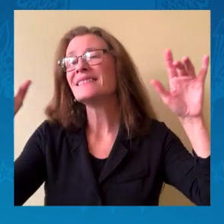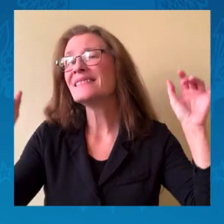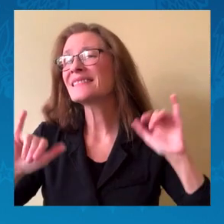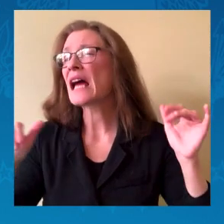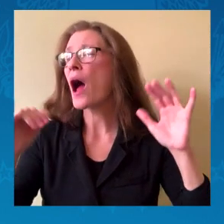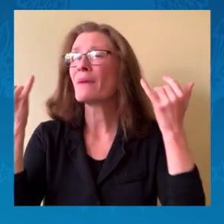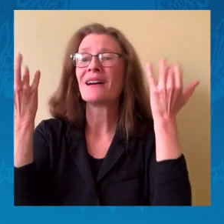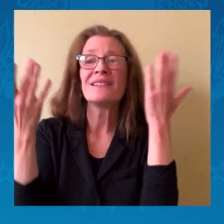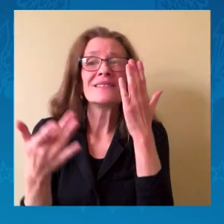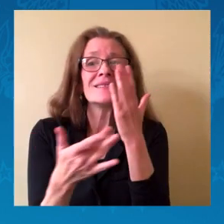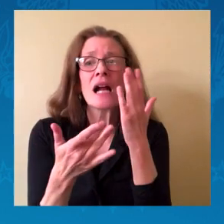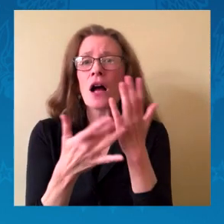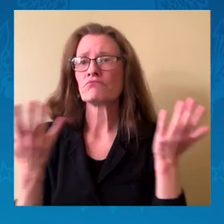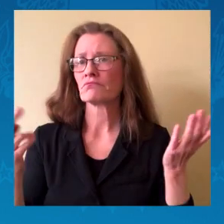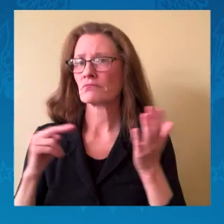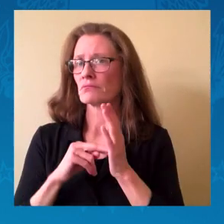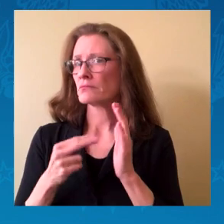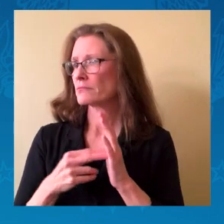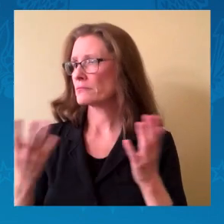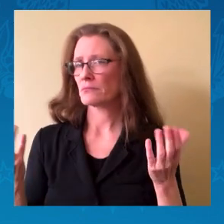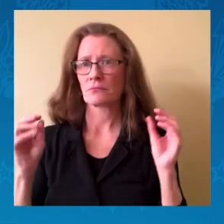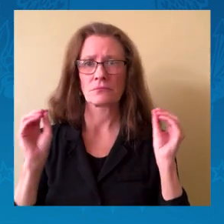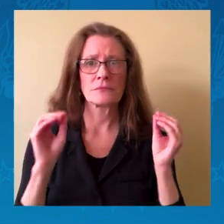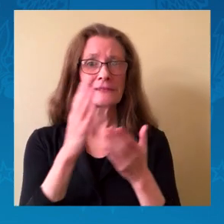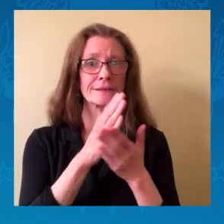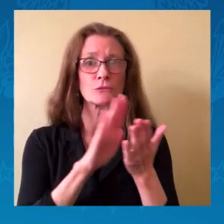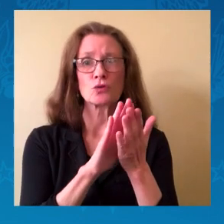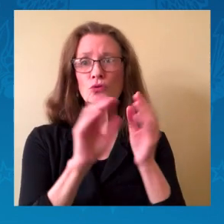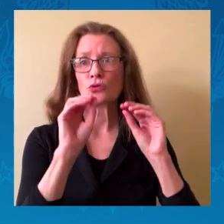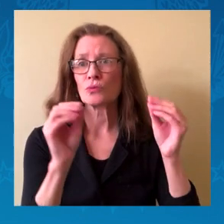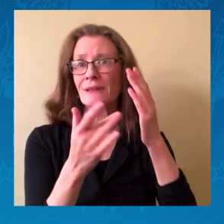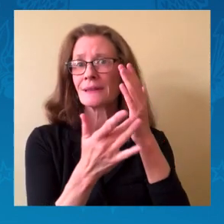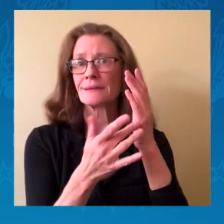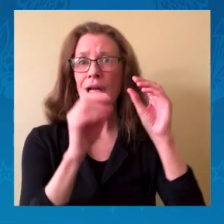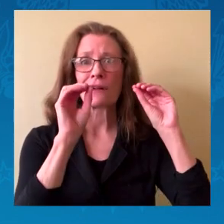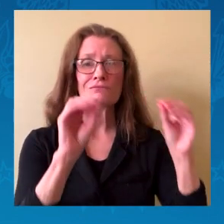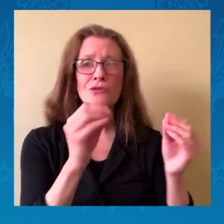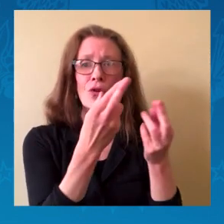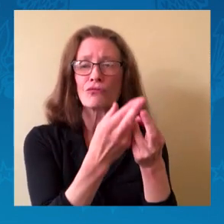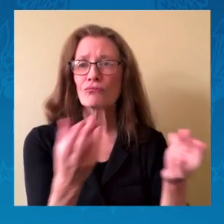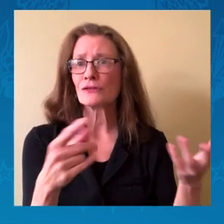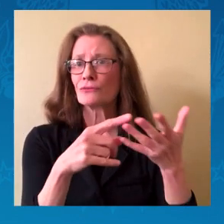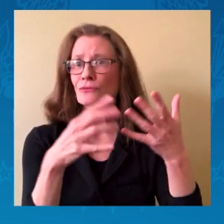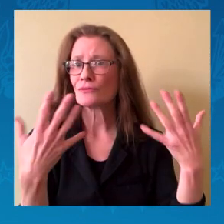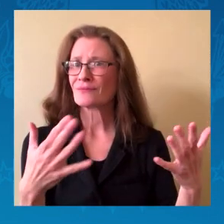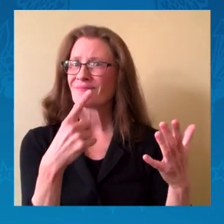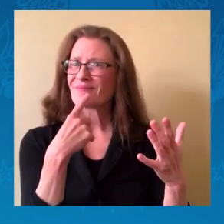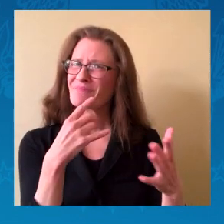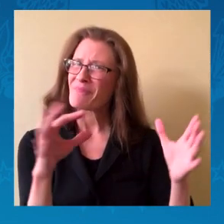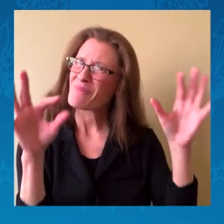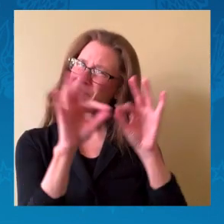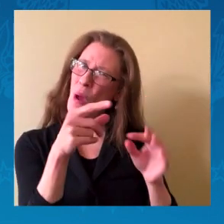they may not have just the tactical resources that are necessary to expose the child to the wonders of science and technology